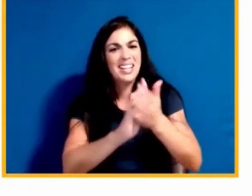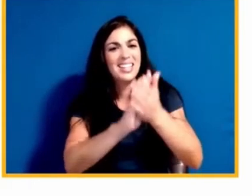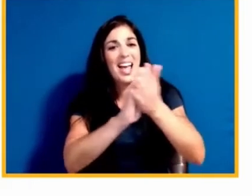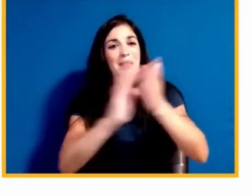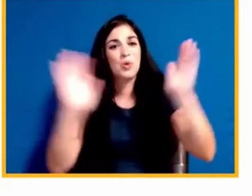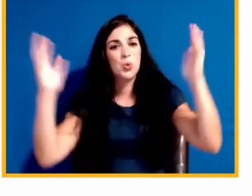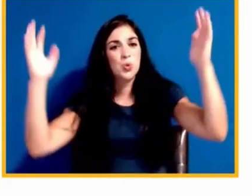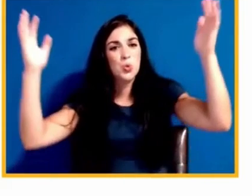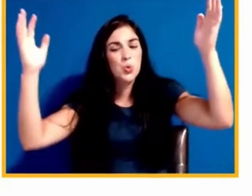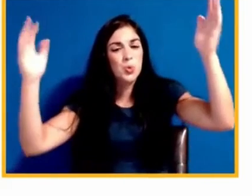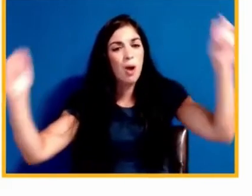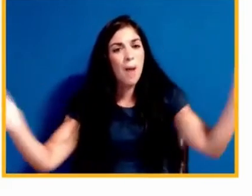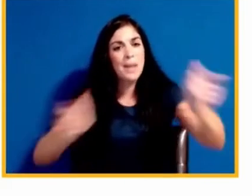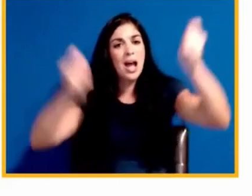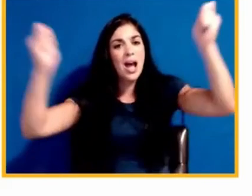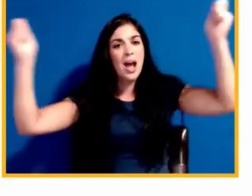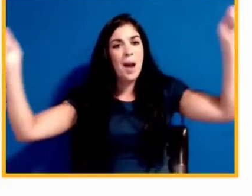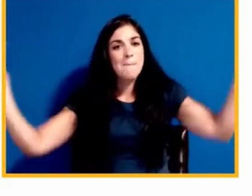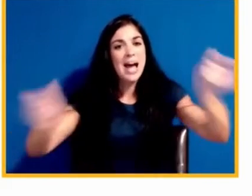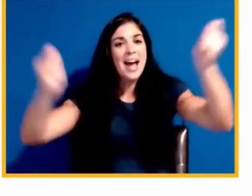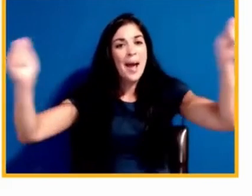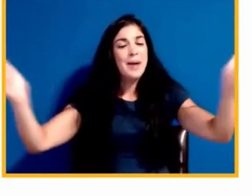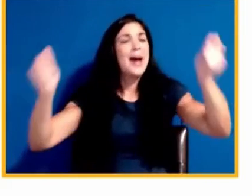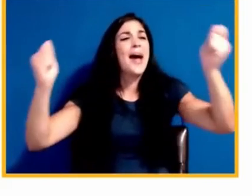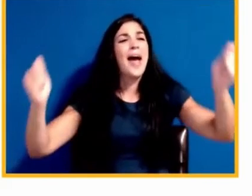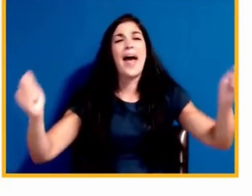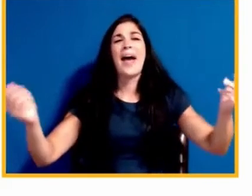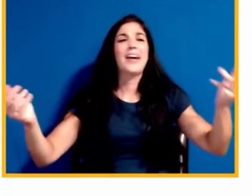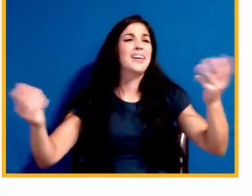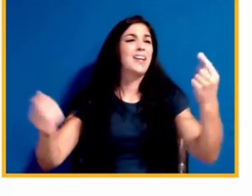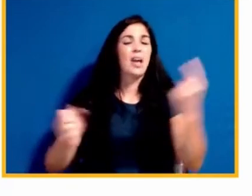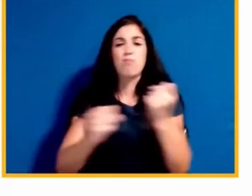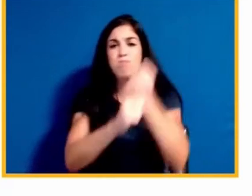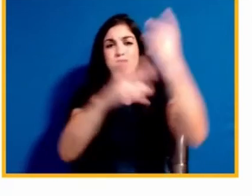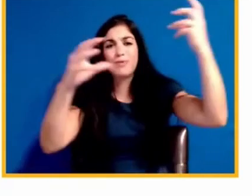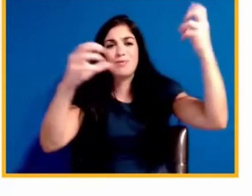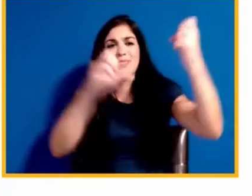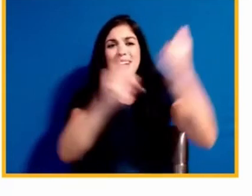some fire symbols, some amazing like, brain explosions, whatever you felt